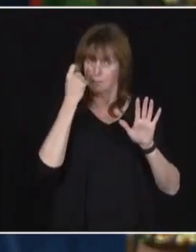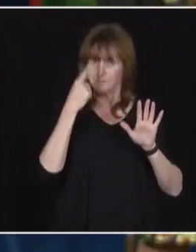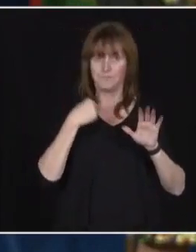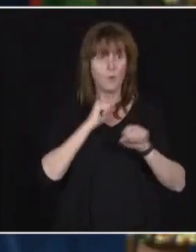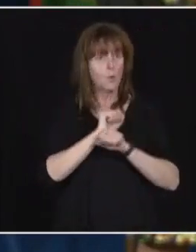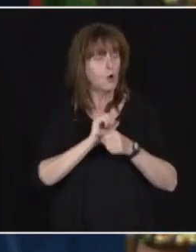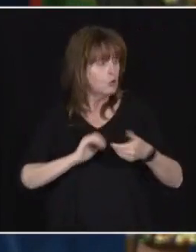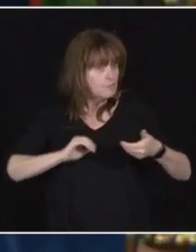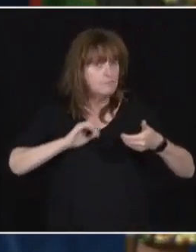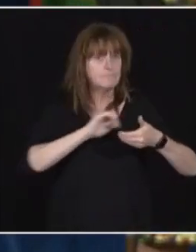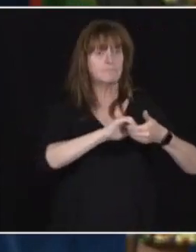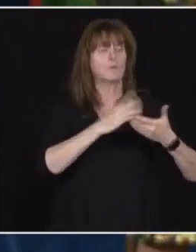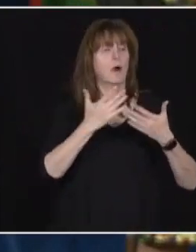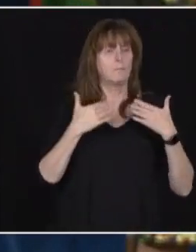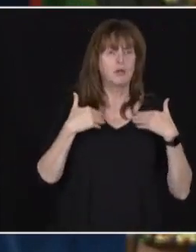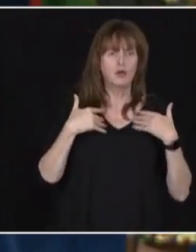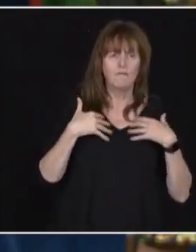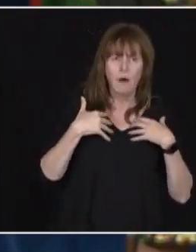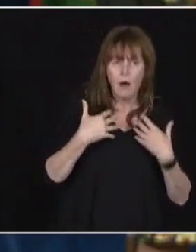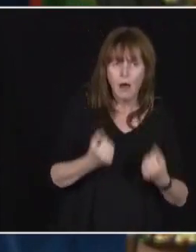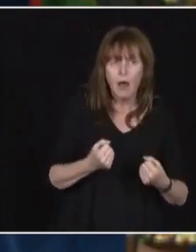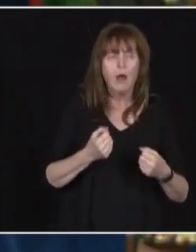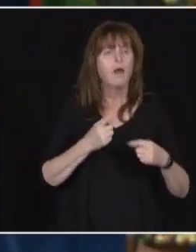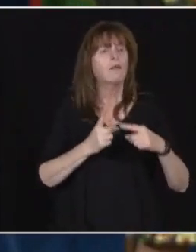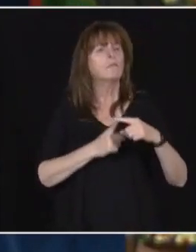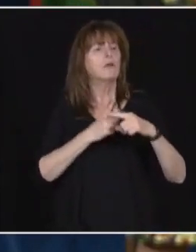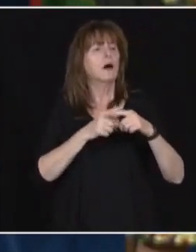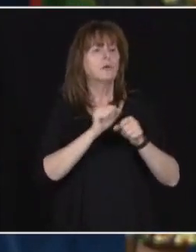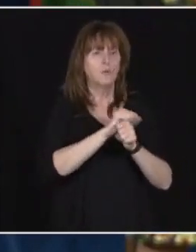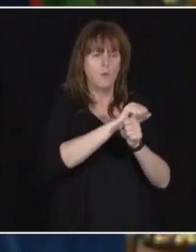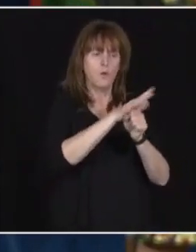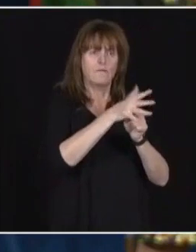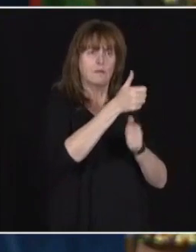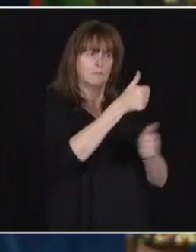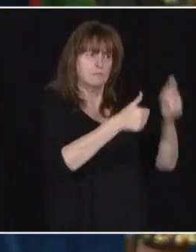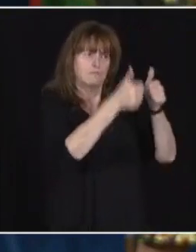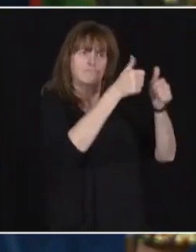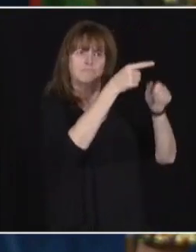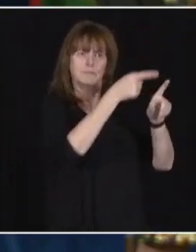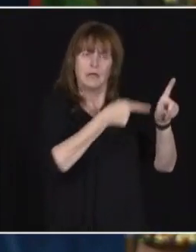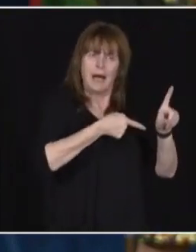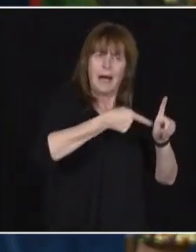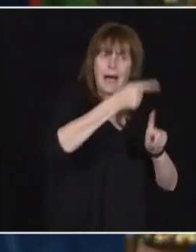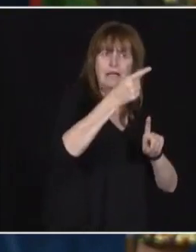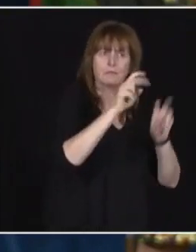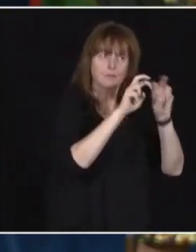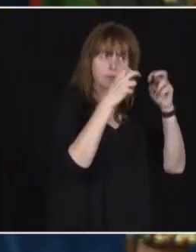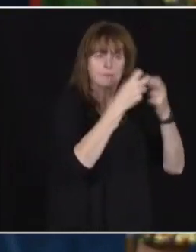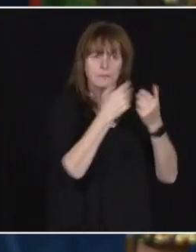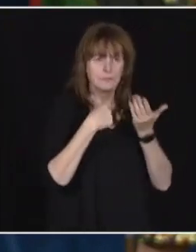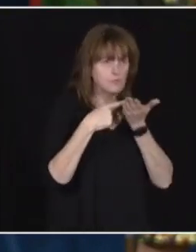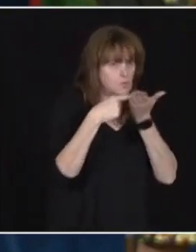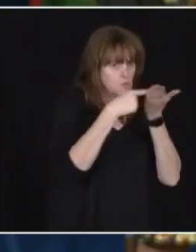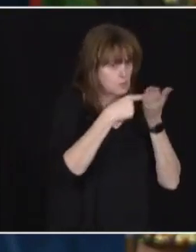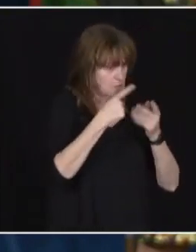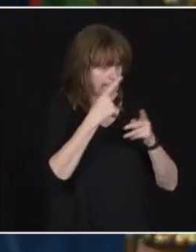people back into the labor market. We hear families loud and clear. The objective is in conjunction with the Minister of health, working with the